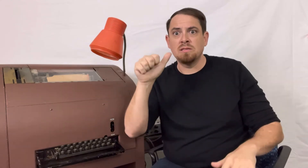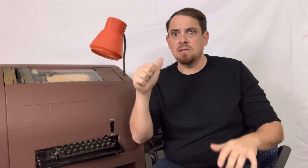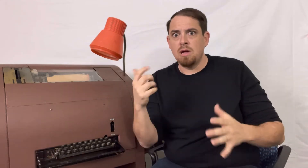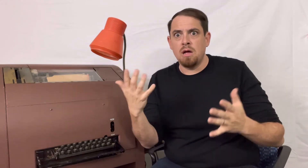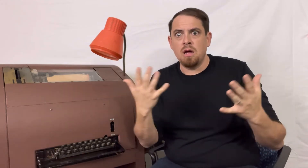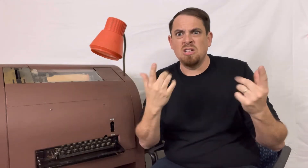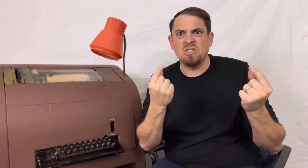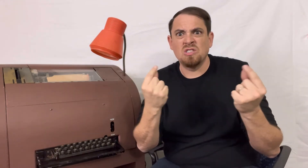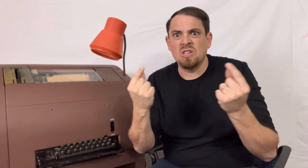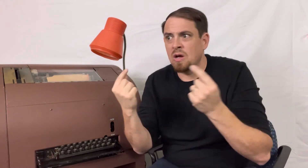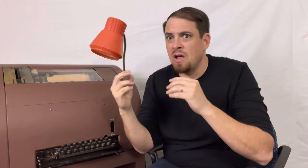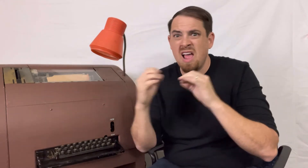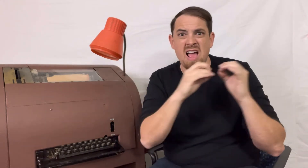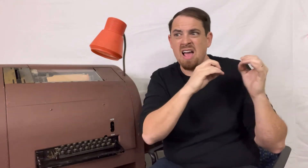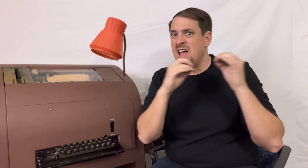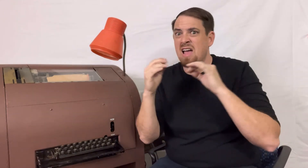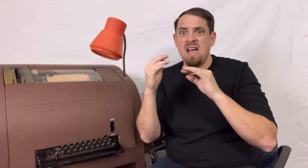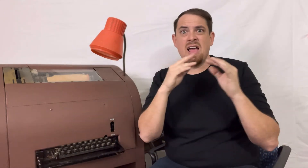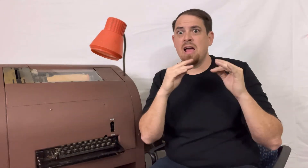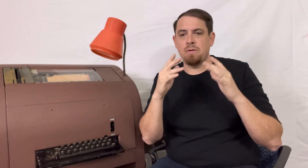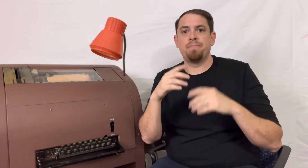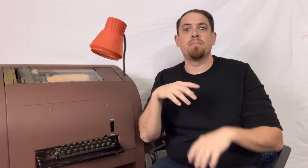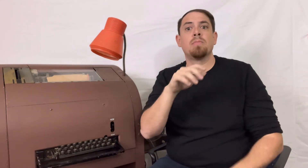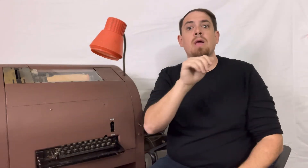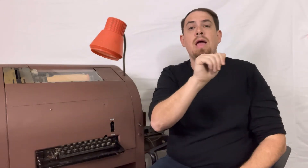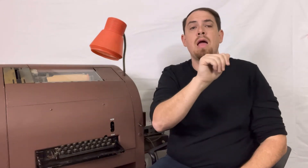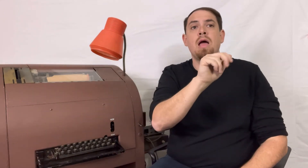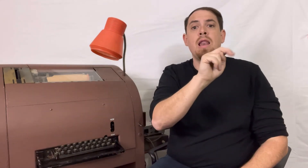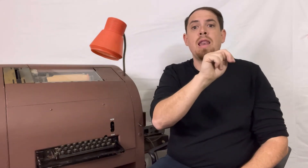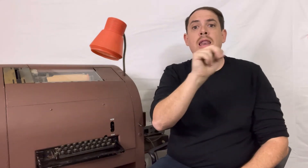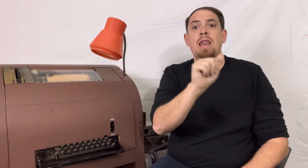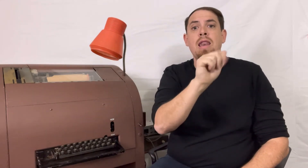because these machines were located all throughout the united states.